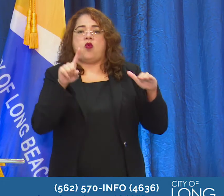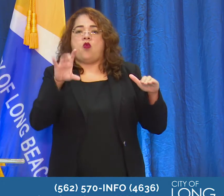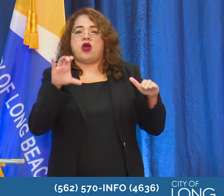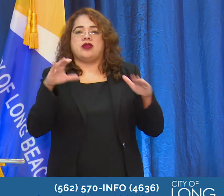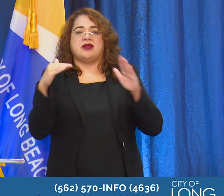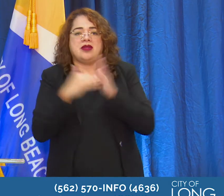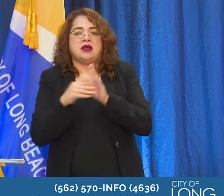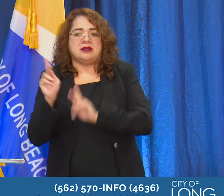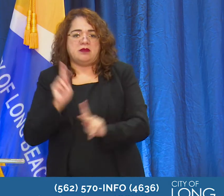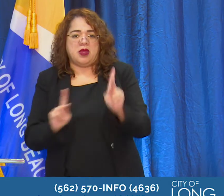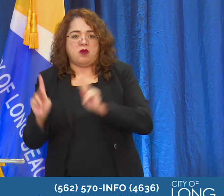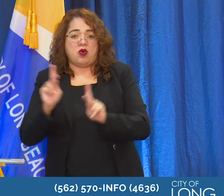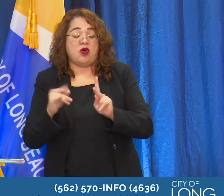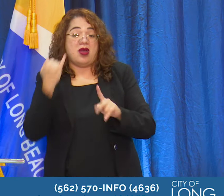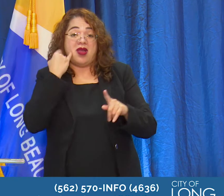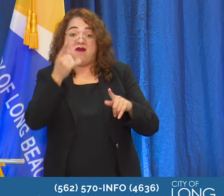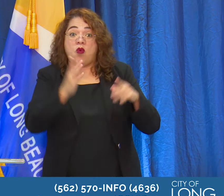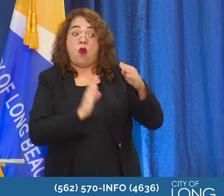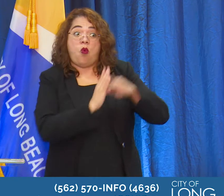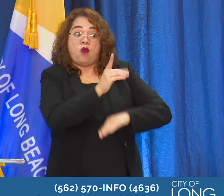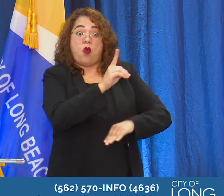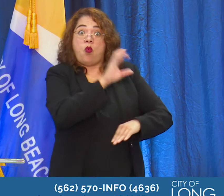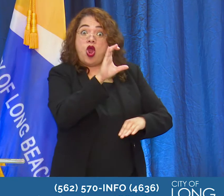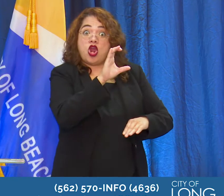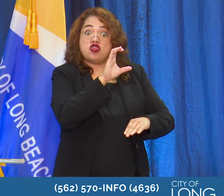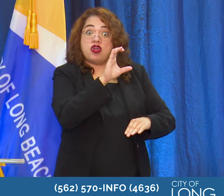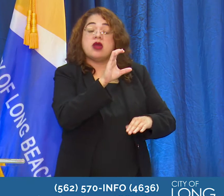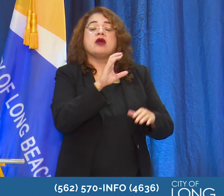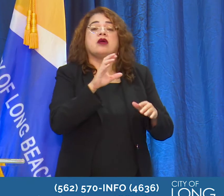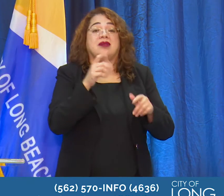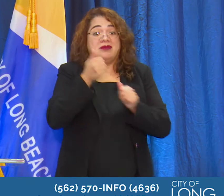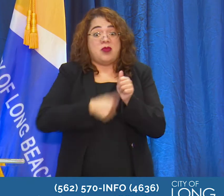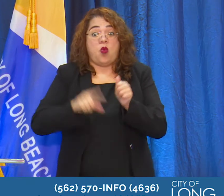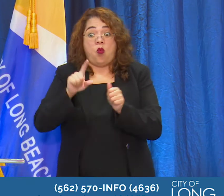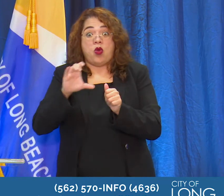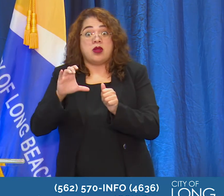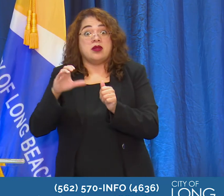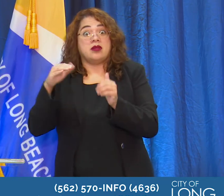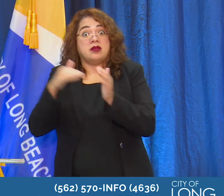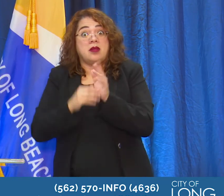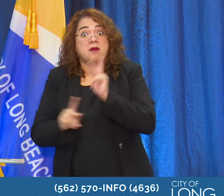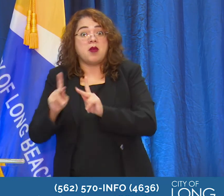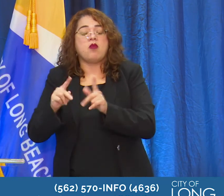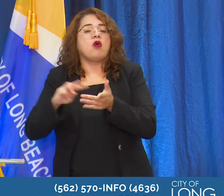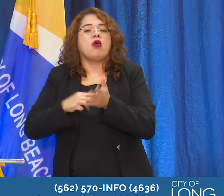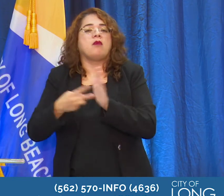and so really the way to get that down is to decrease transmission in the